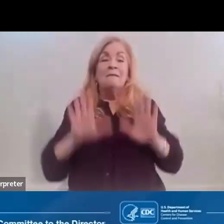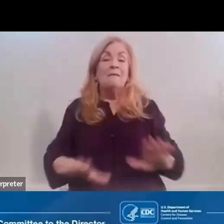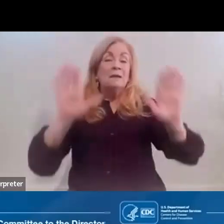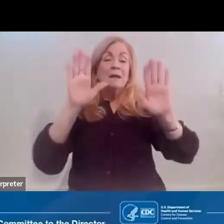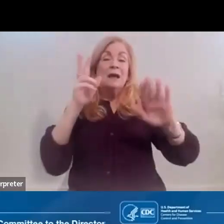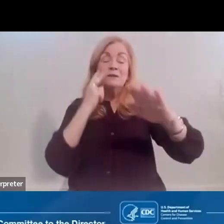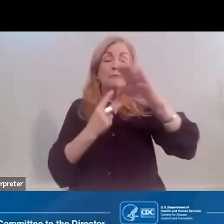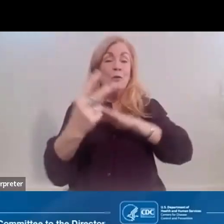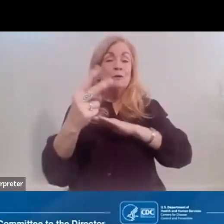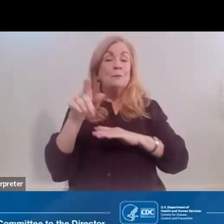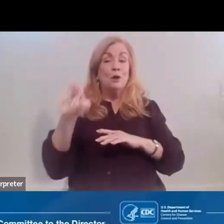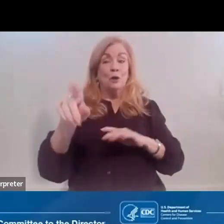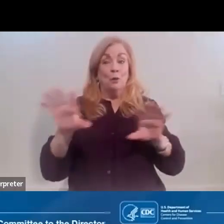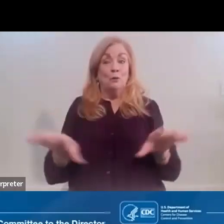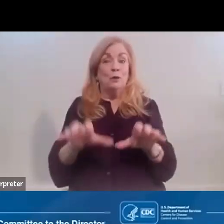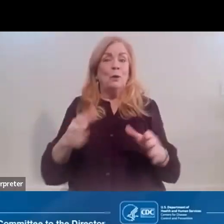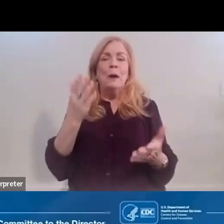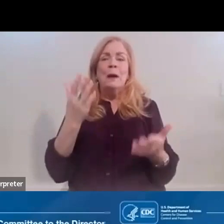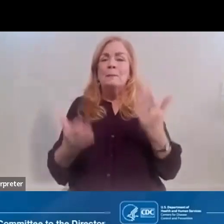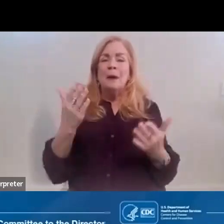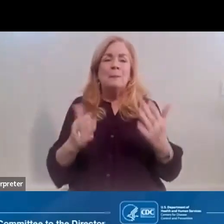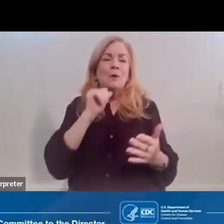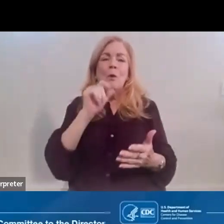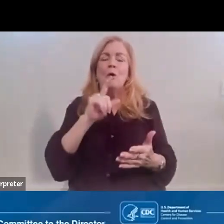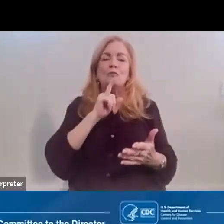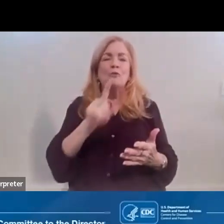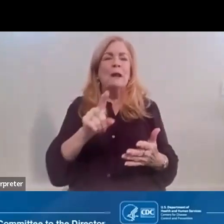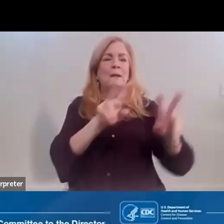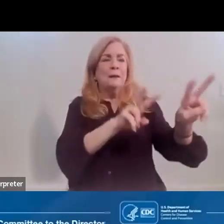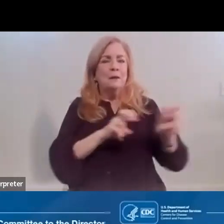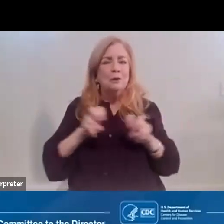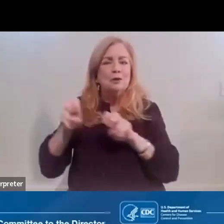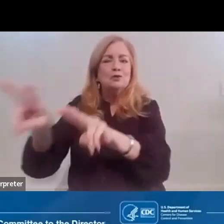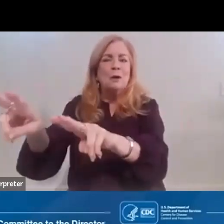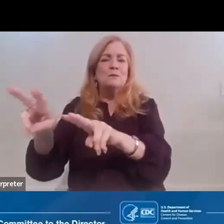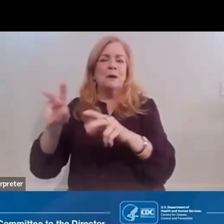to do may not translate into a clinician, a health benefits program, et cetera,